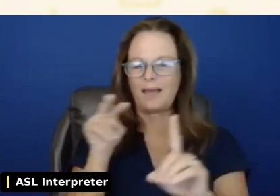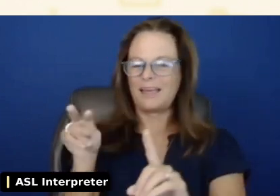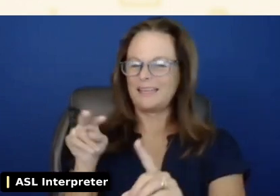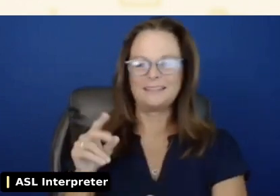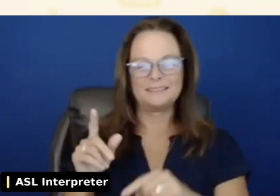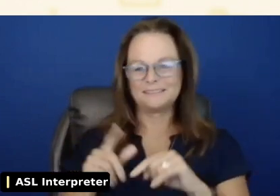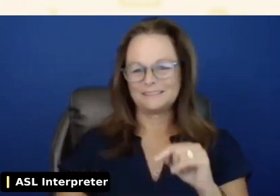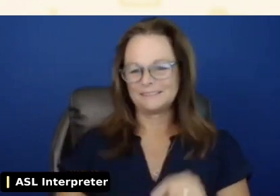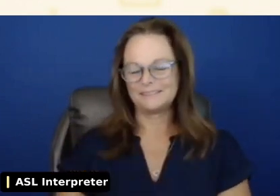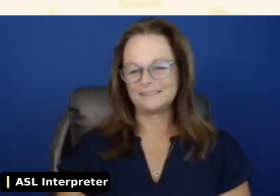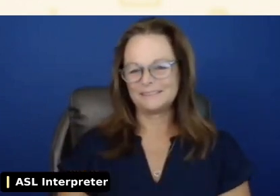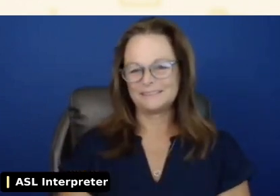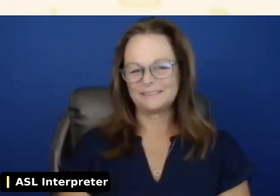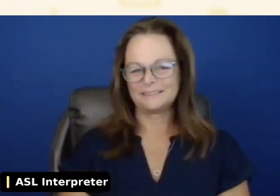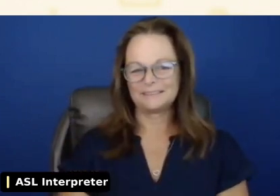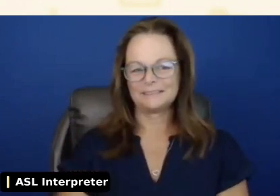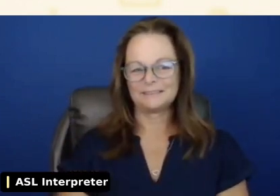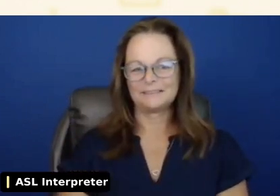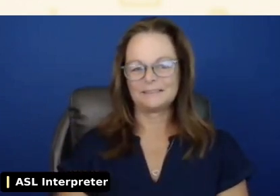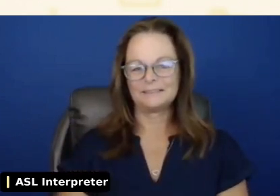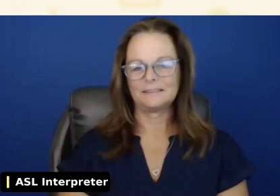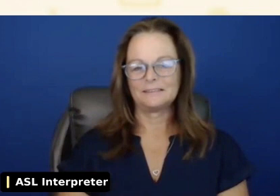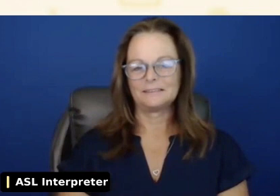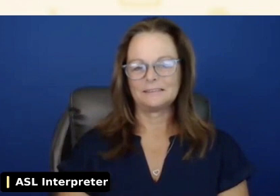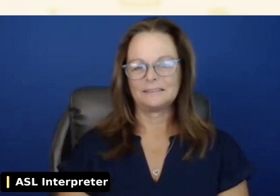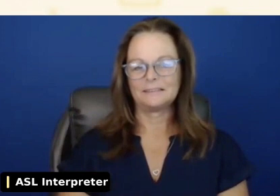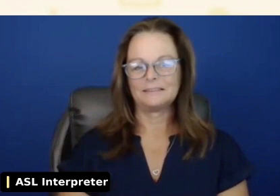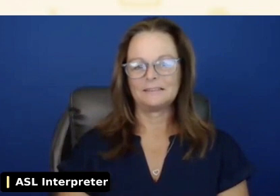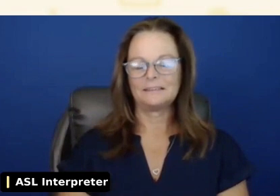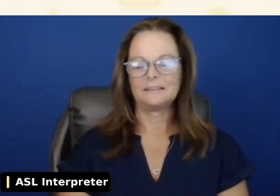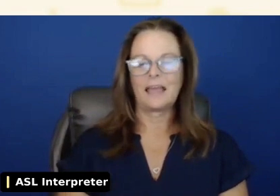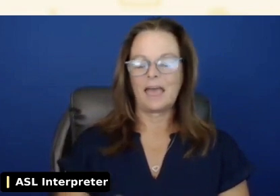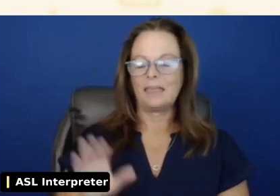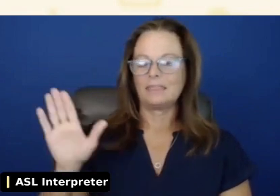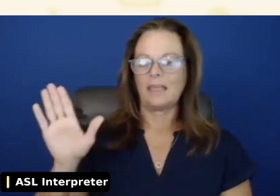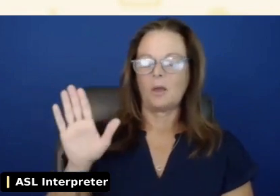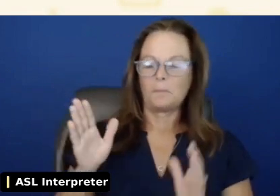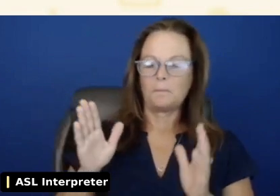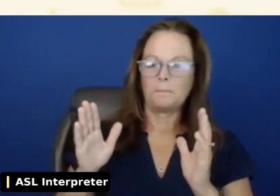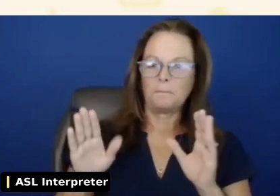Also the receptivity or behavior someone may have needs